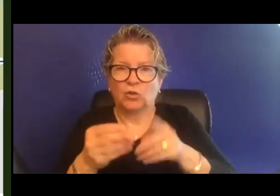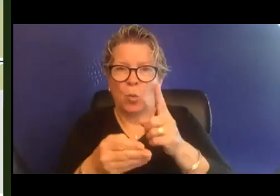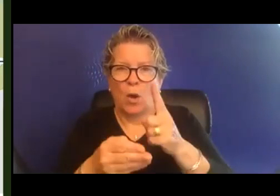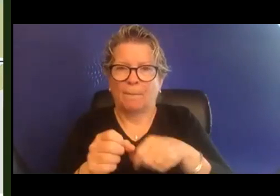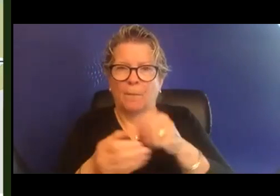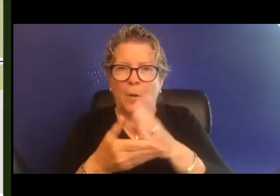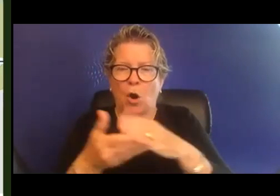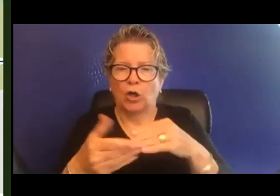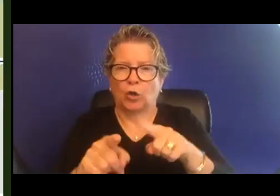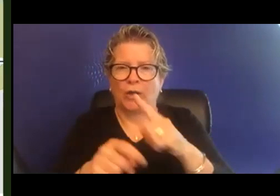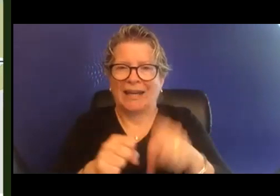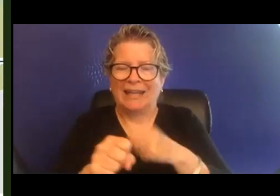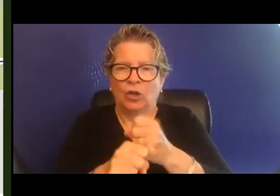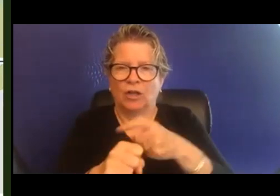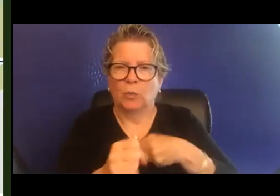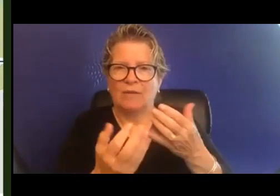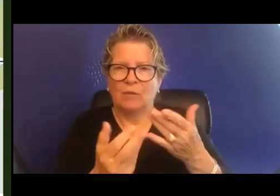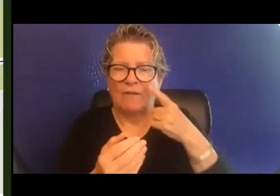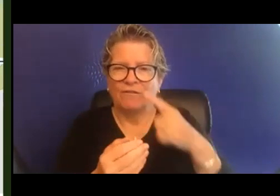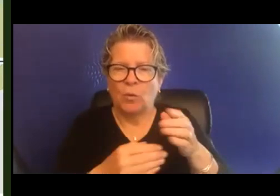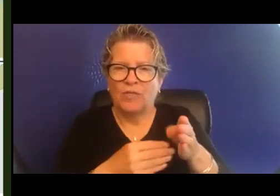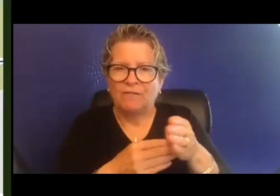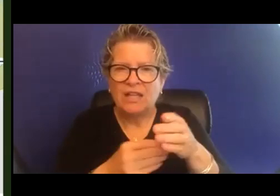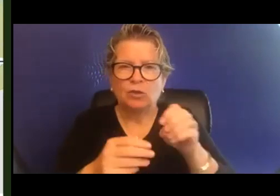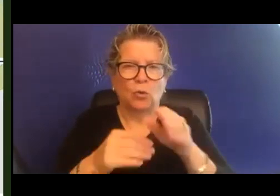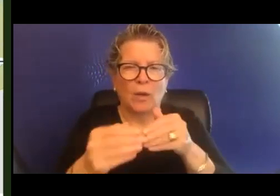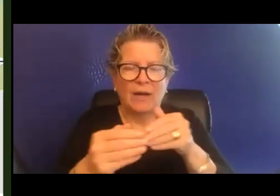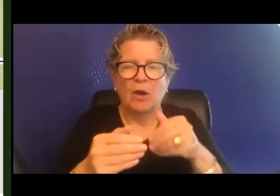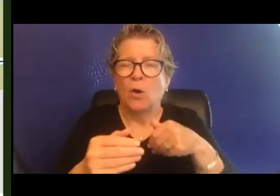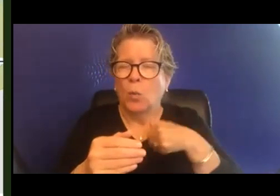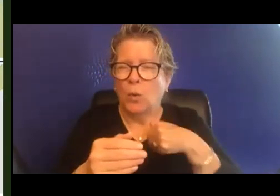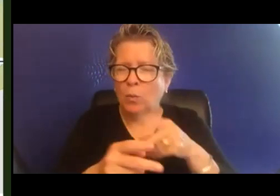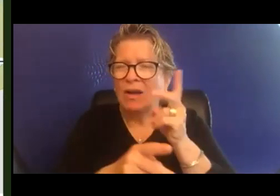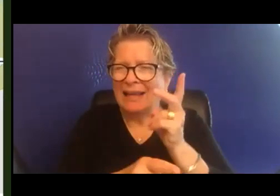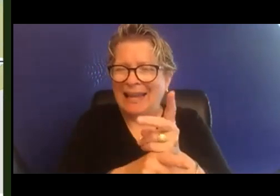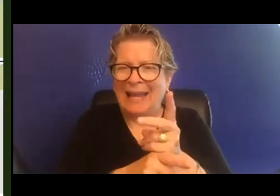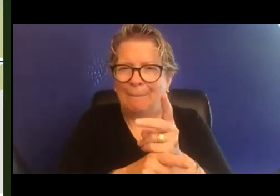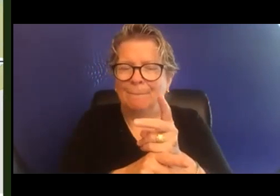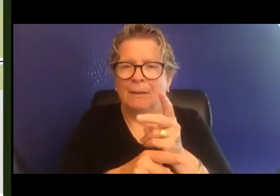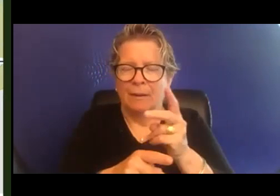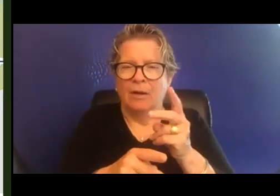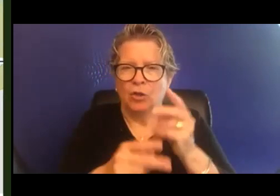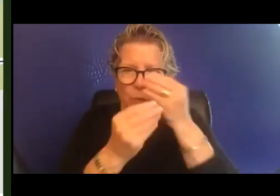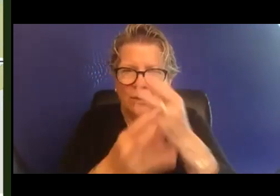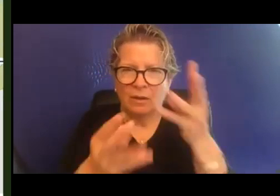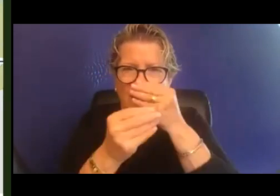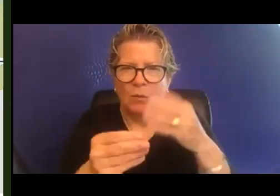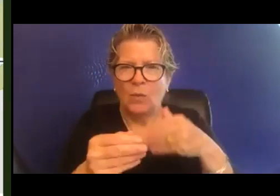community services is getting updates throughout construction. We are maintaining a text alert system and what we are looking